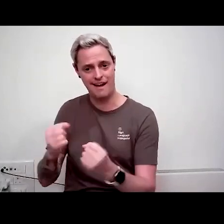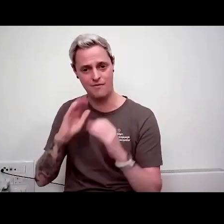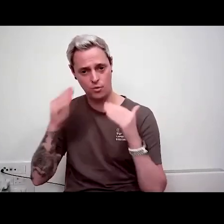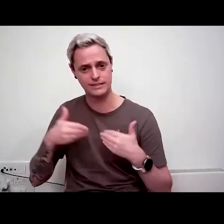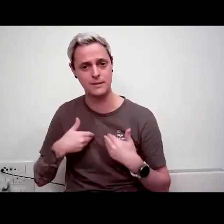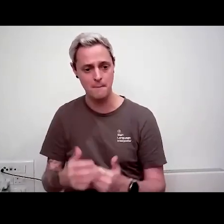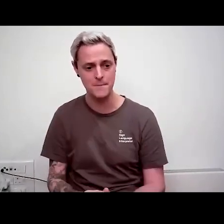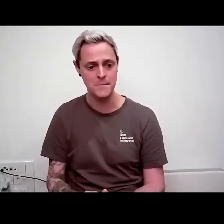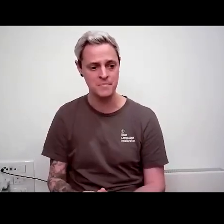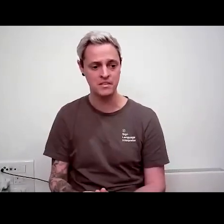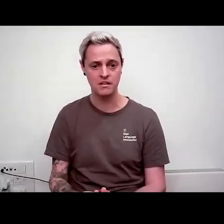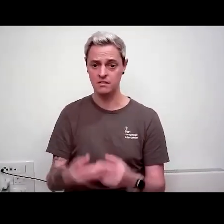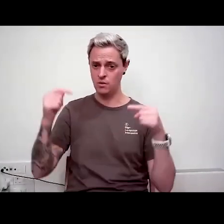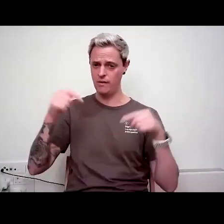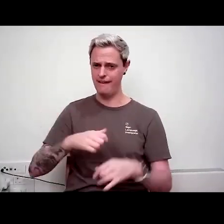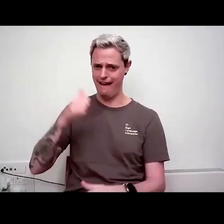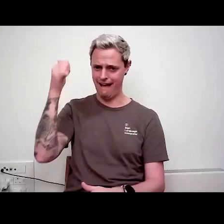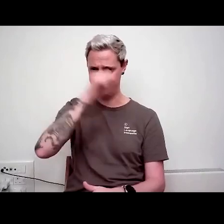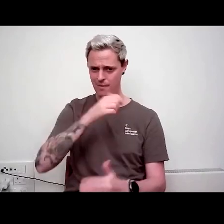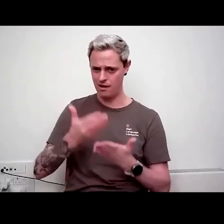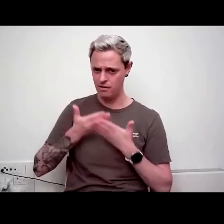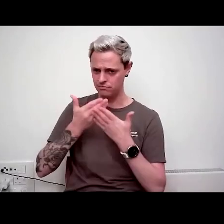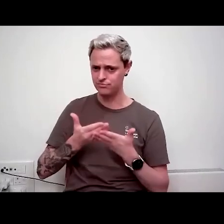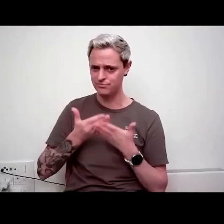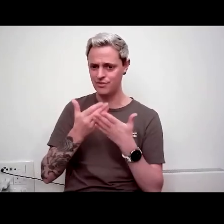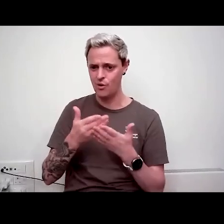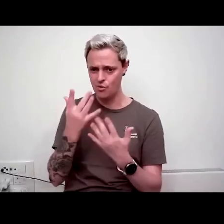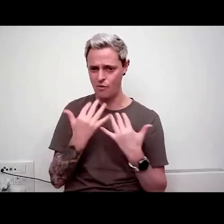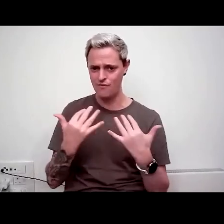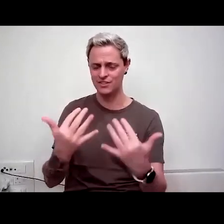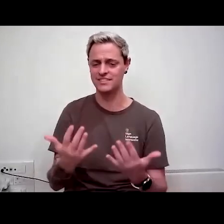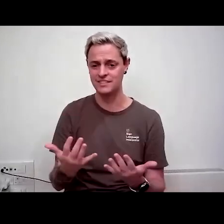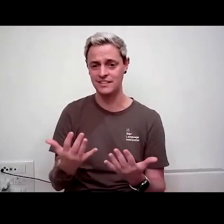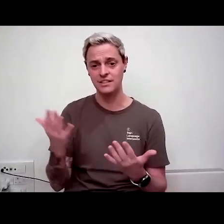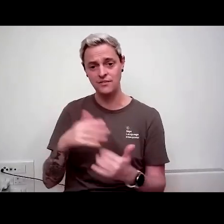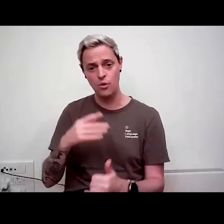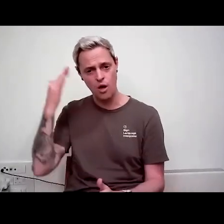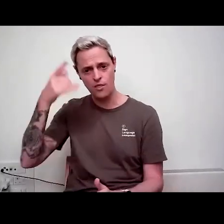This is an academic conference and the Centre for Autism and Theology is a theological academic research centre.